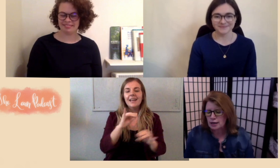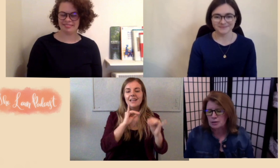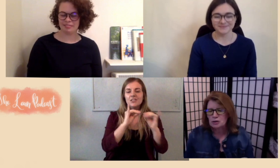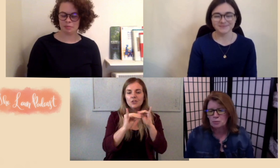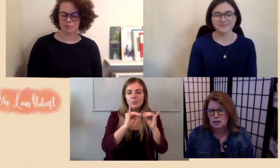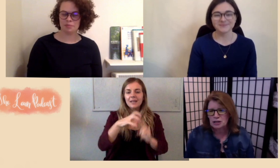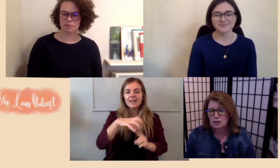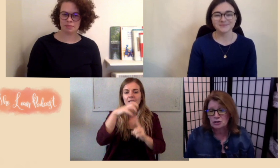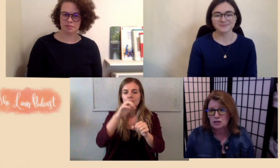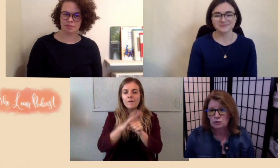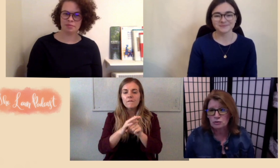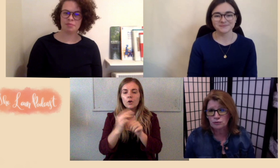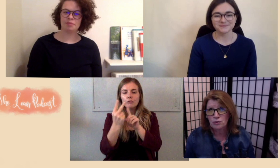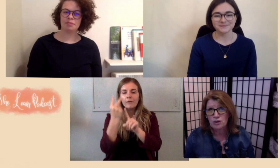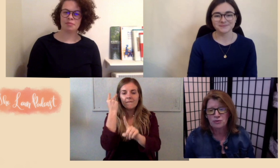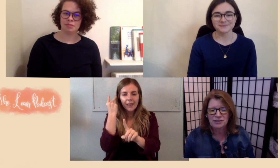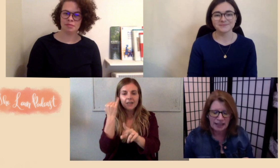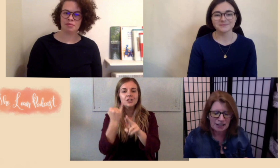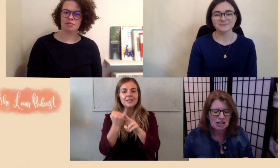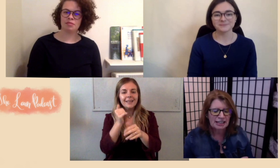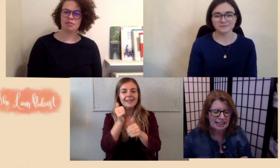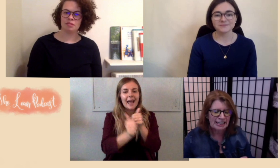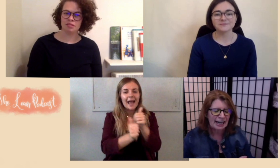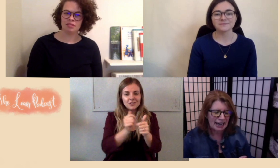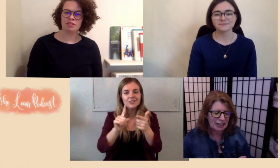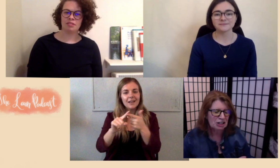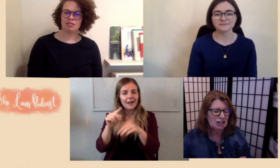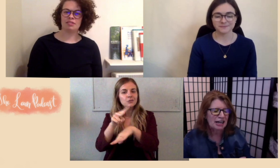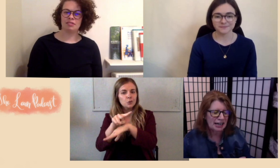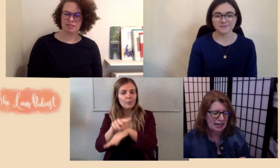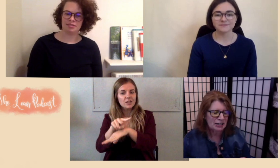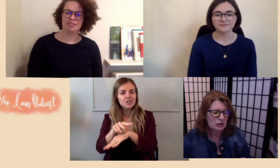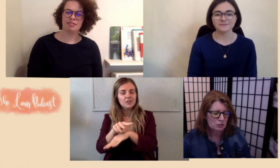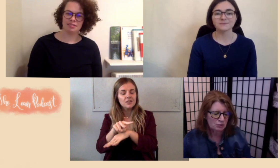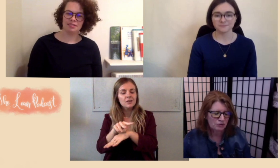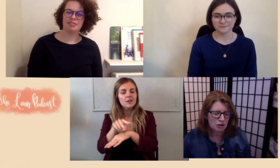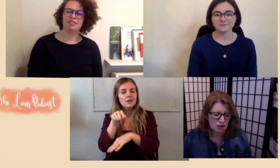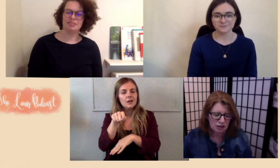in Action and Supervision. The idea that we're trying to advance